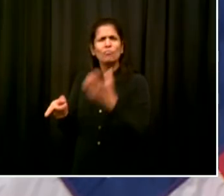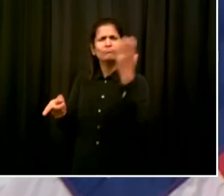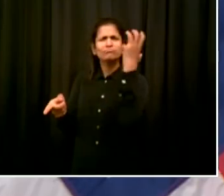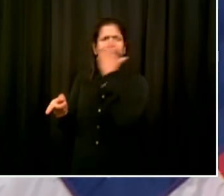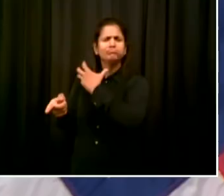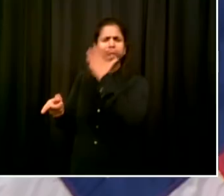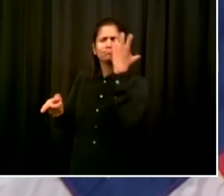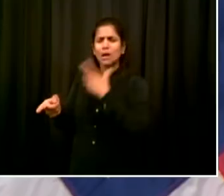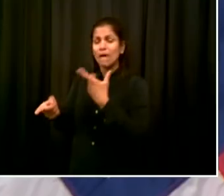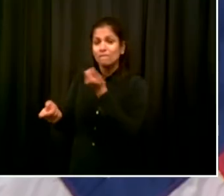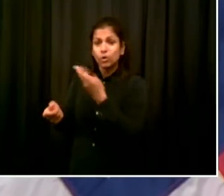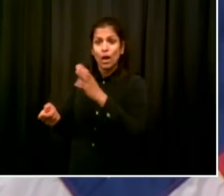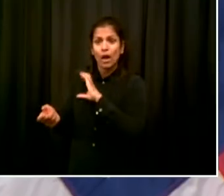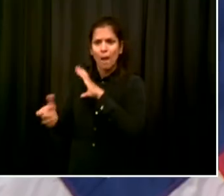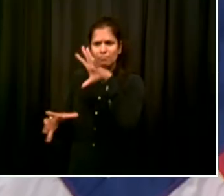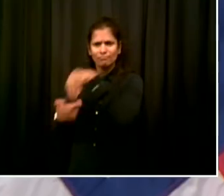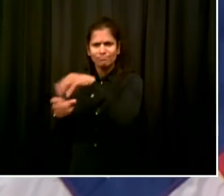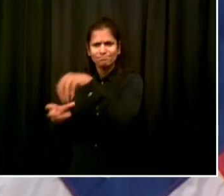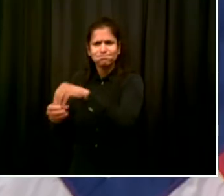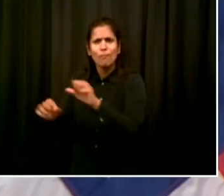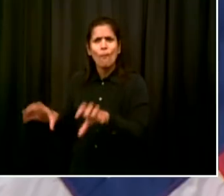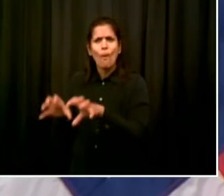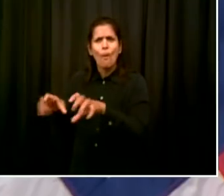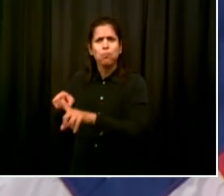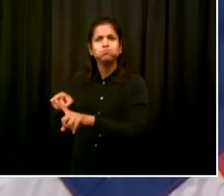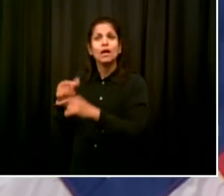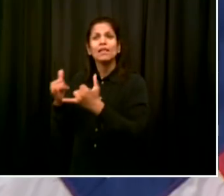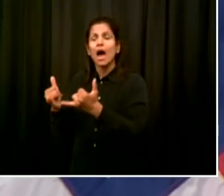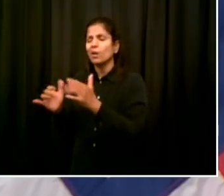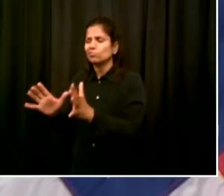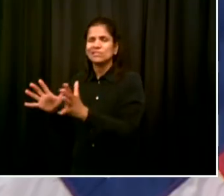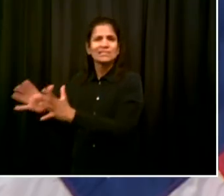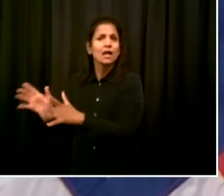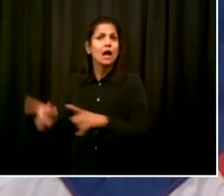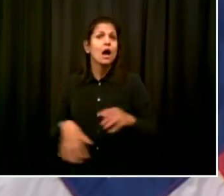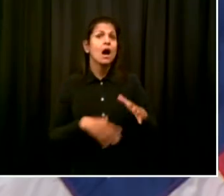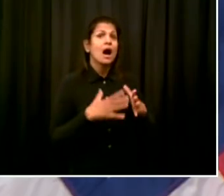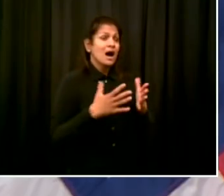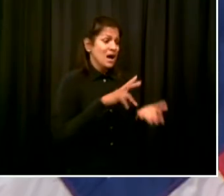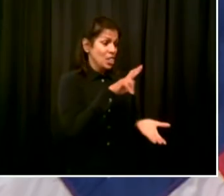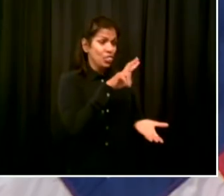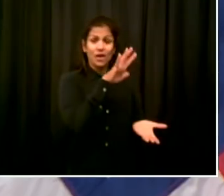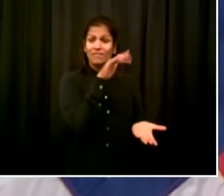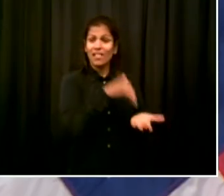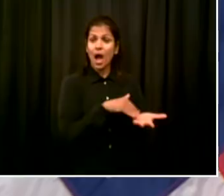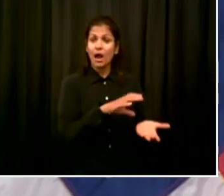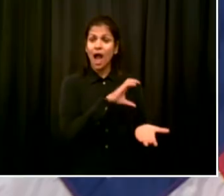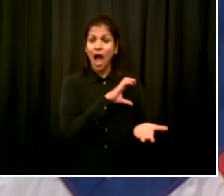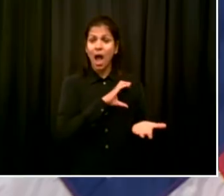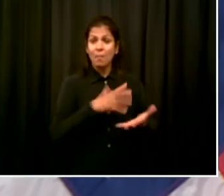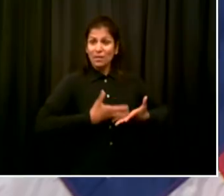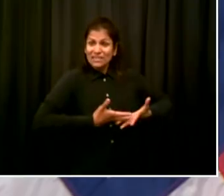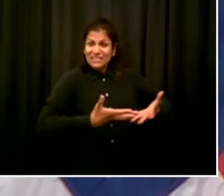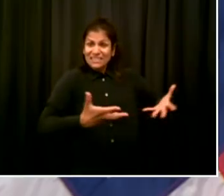POLICE OFFICERS FIGHT CRIME . WHETHER THEY ARE IN UNIFORM OR